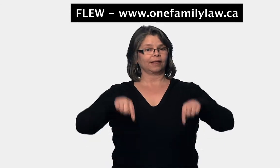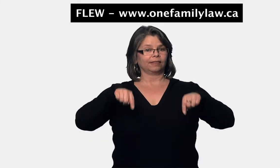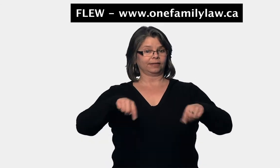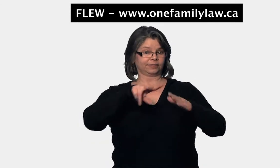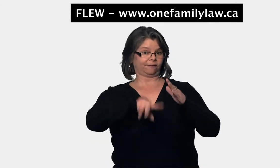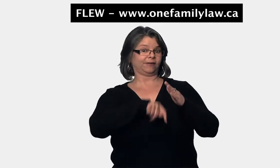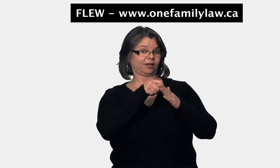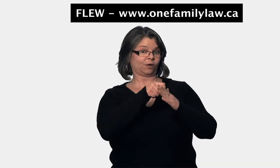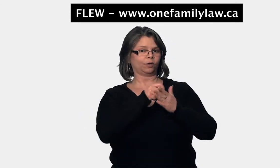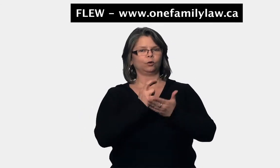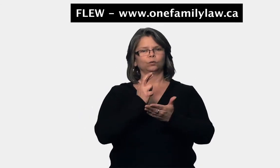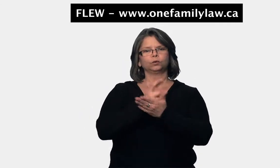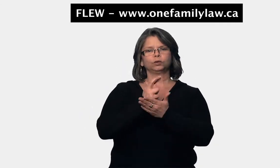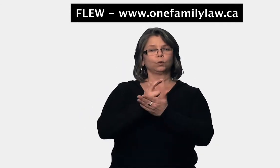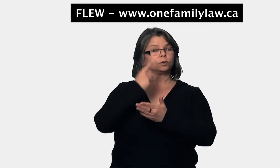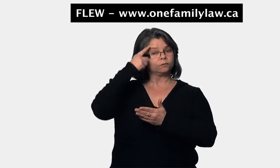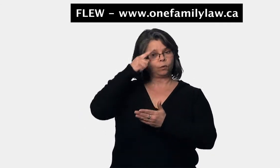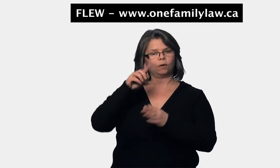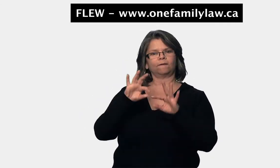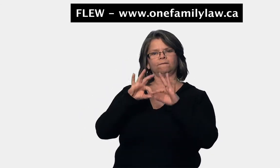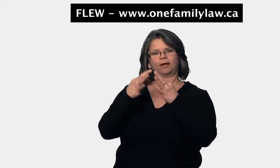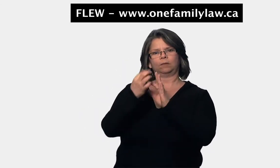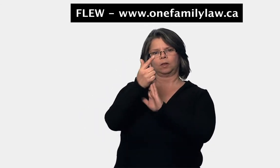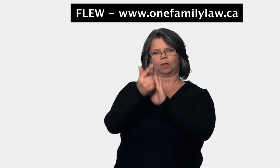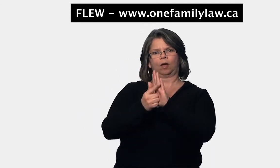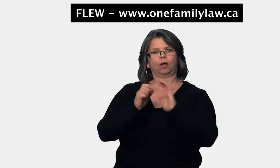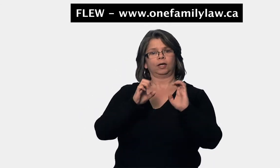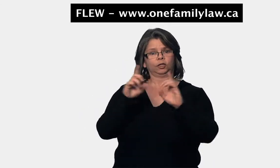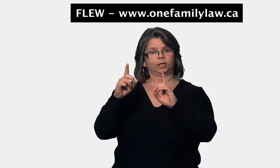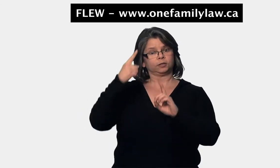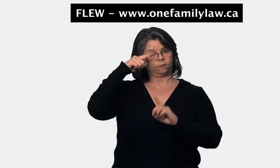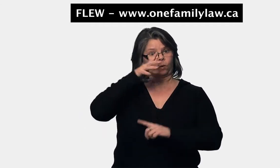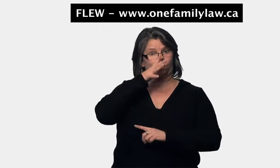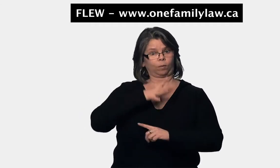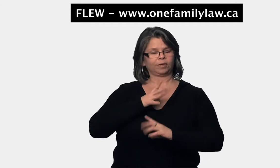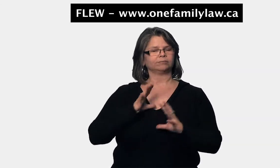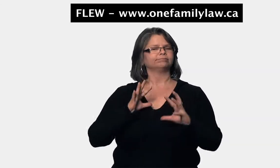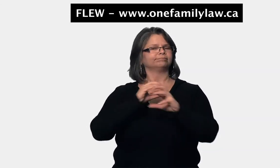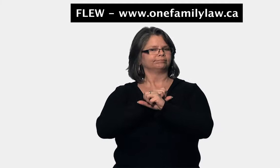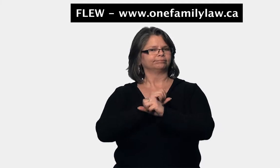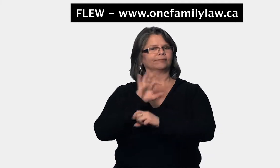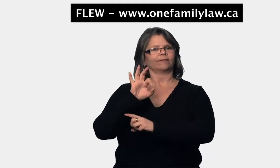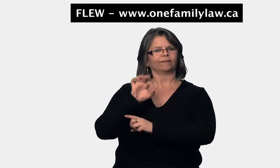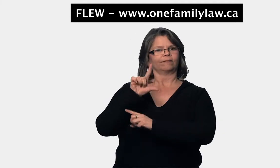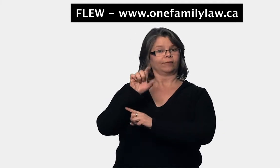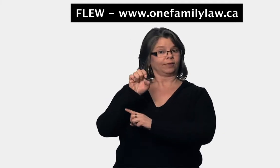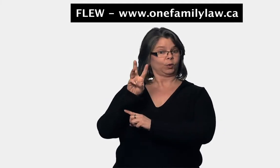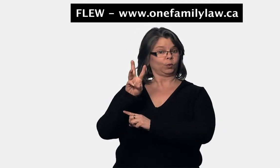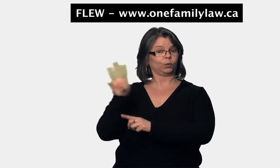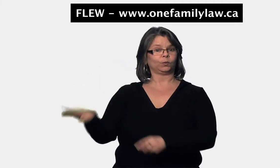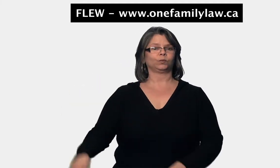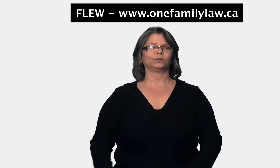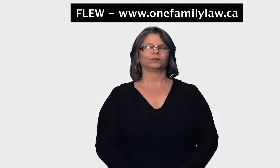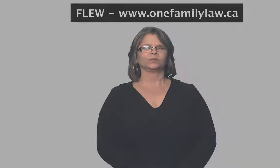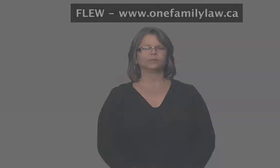This video is a resource developed for the Family Law Education for Women (FLEW) campaign.